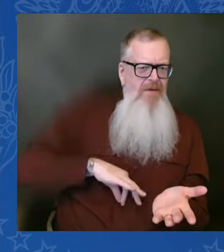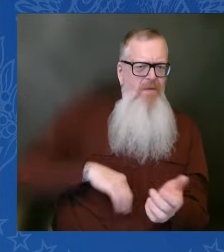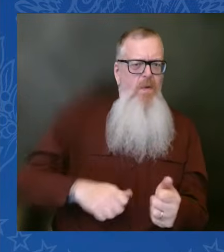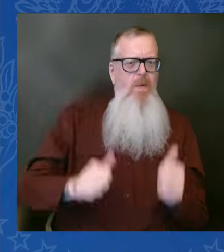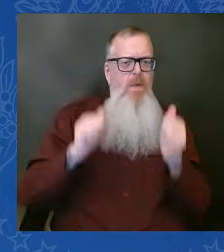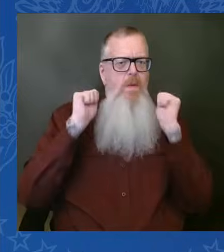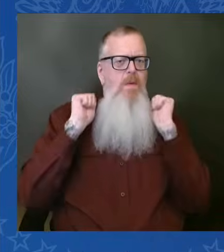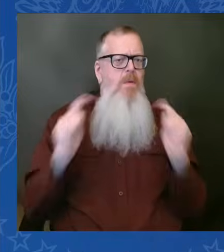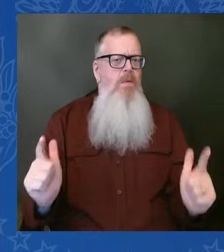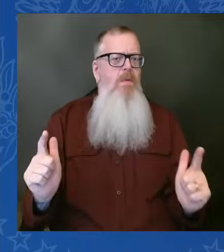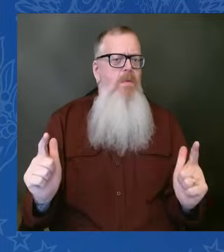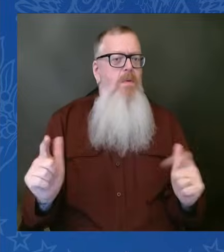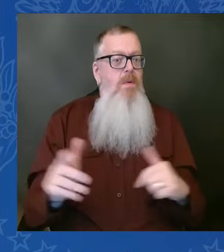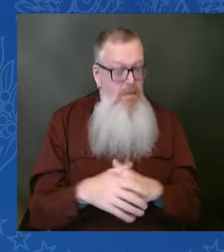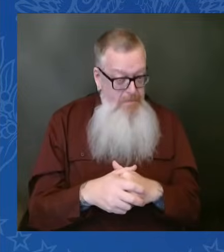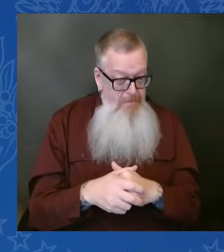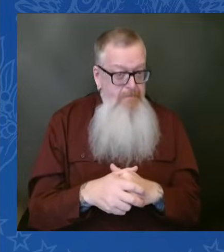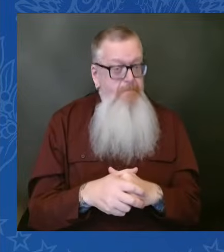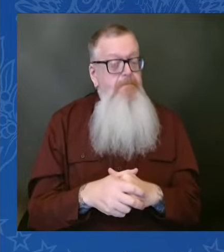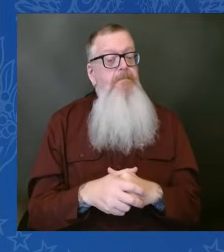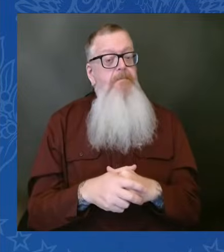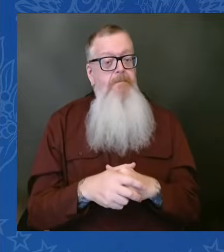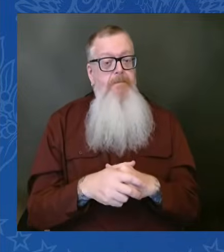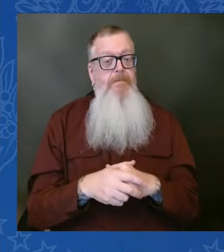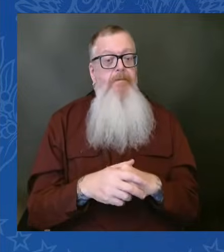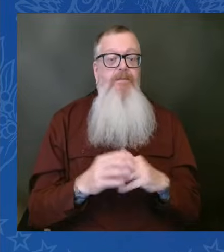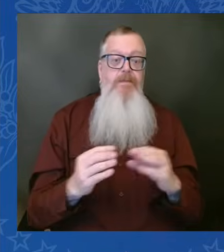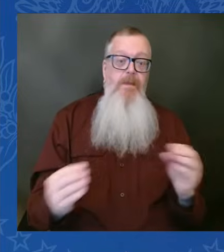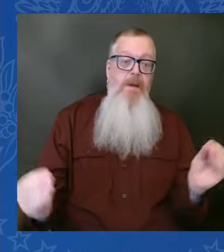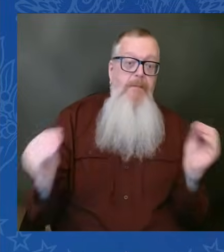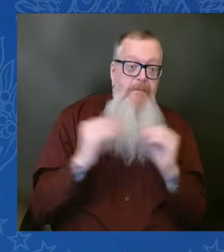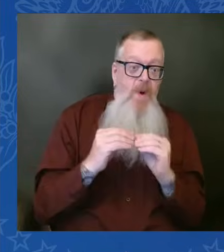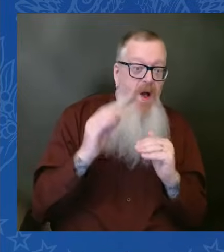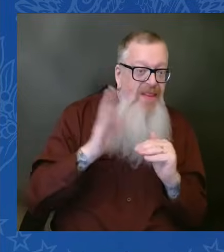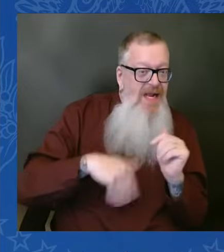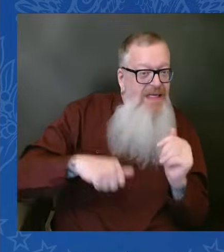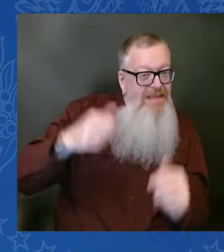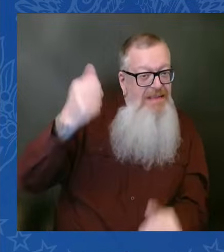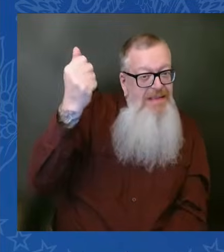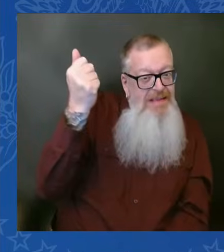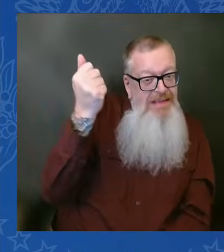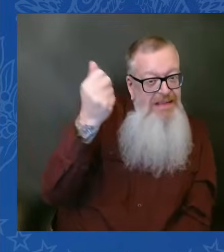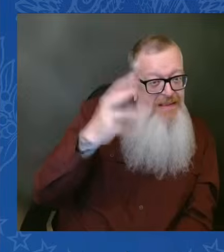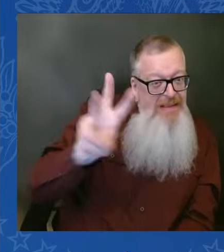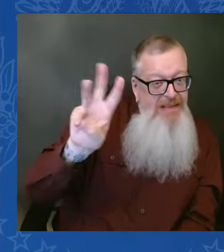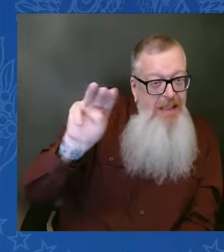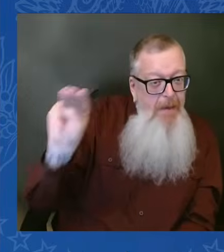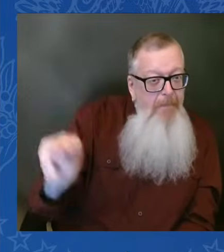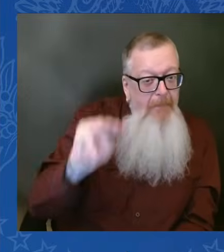Over 16 million new jobs -- that’s new jobs -- the most in any single presidential term